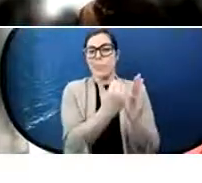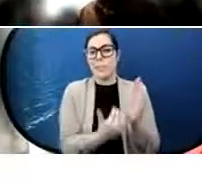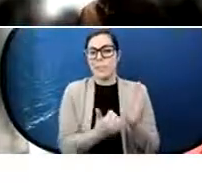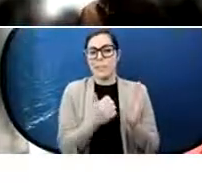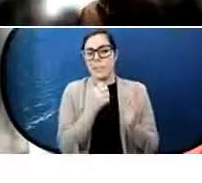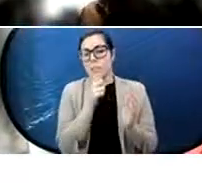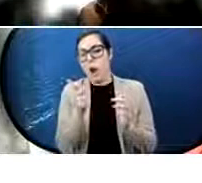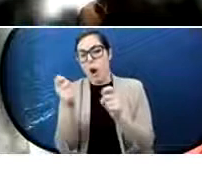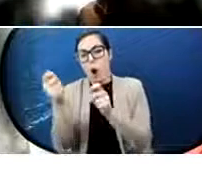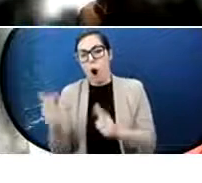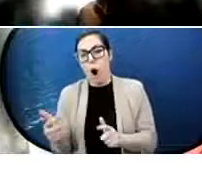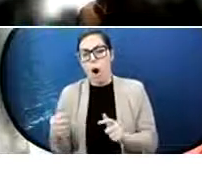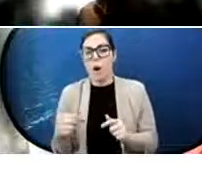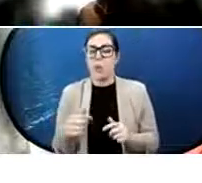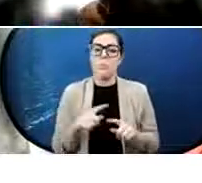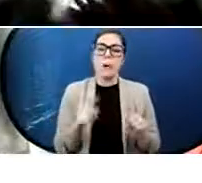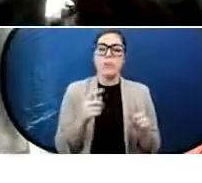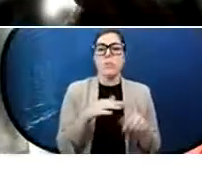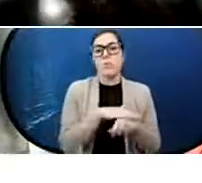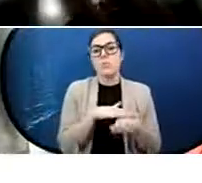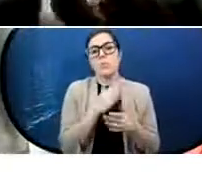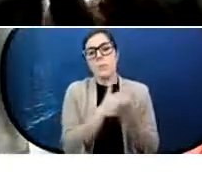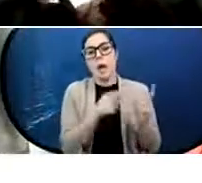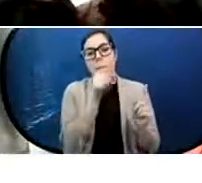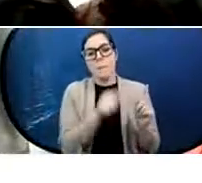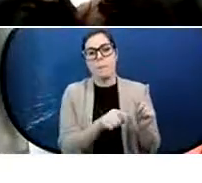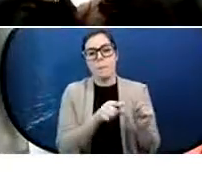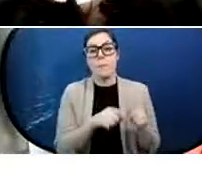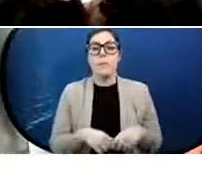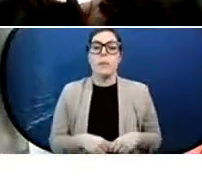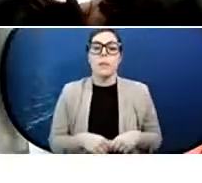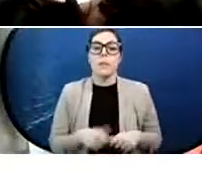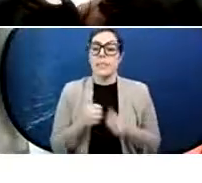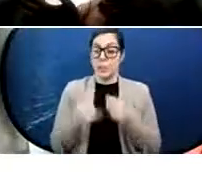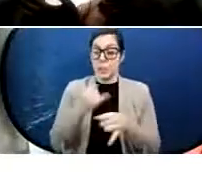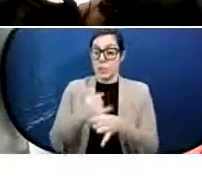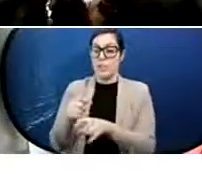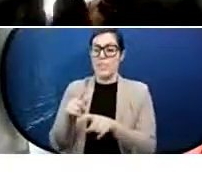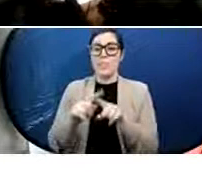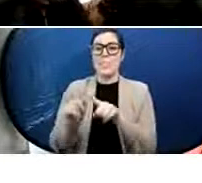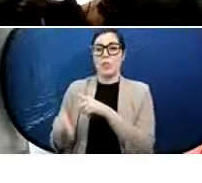every edition of the Institute will cover a range of options. There's volunteer,